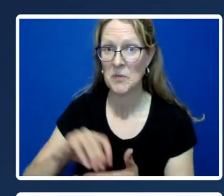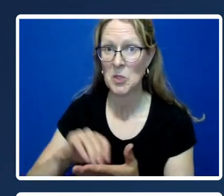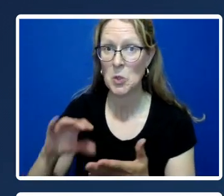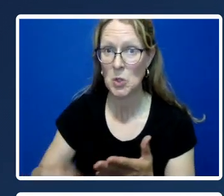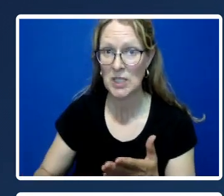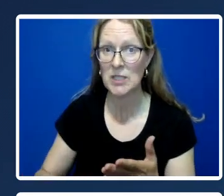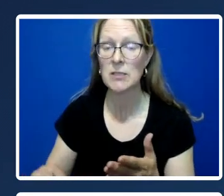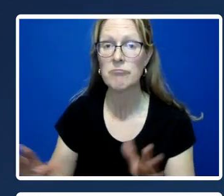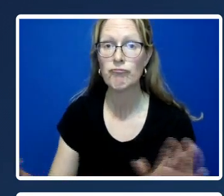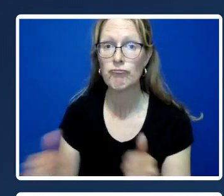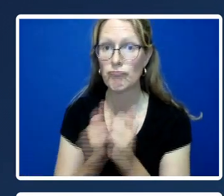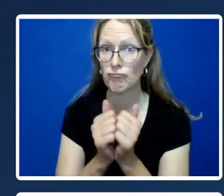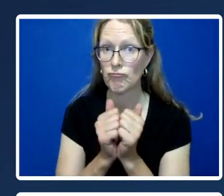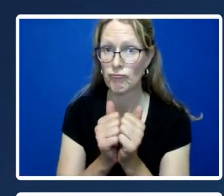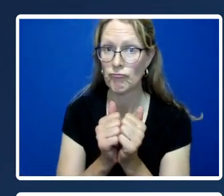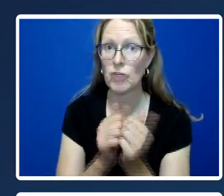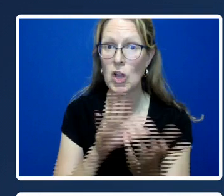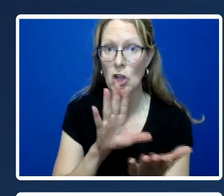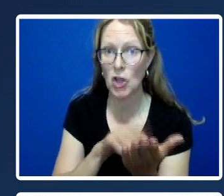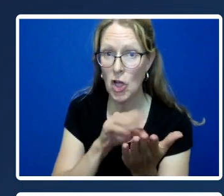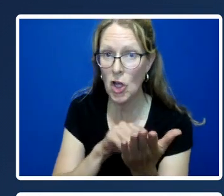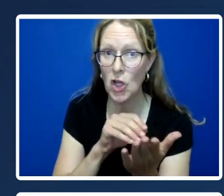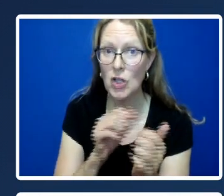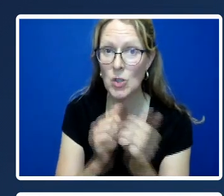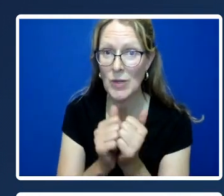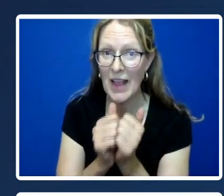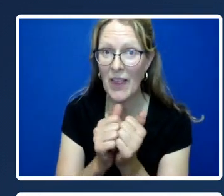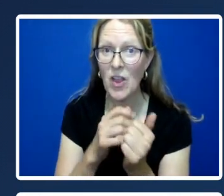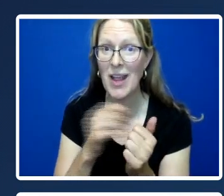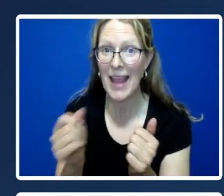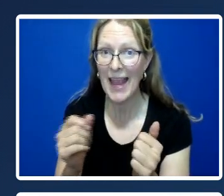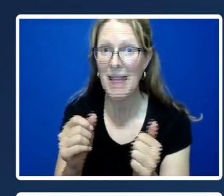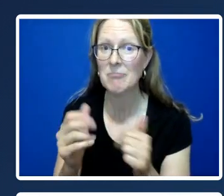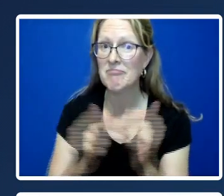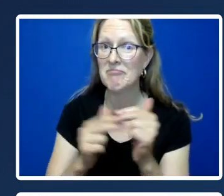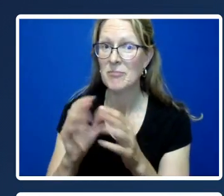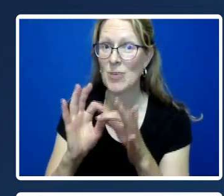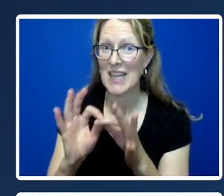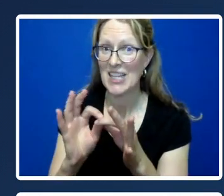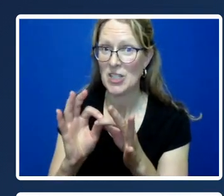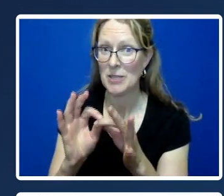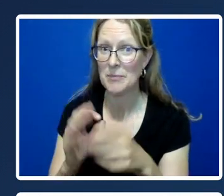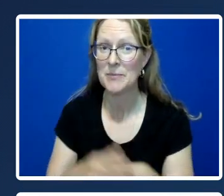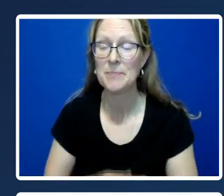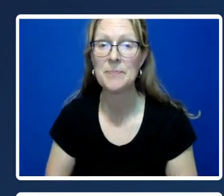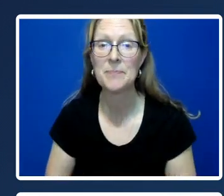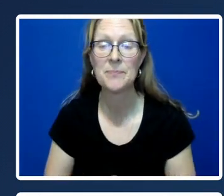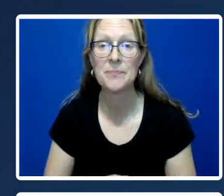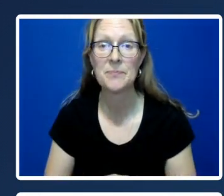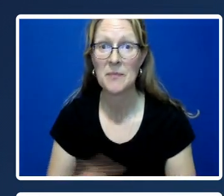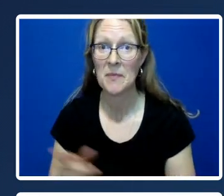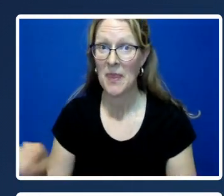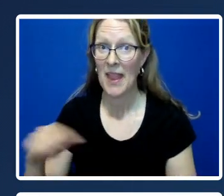build relationships across local high schools and opportunities to practice public speaking. So,